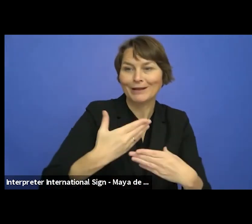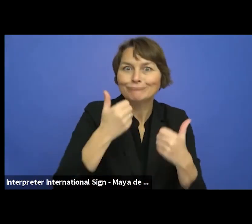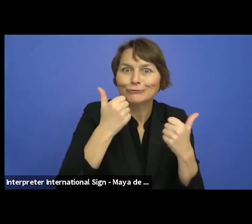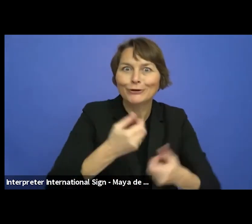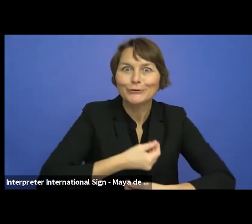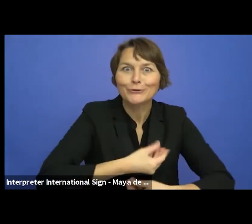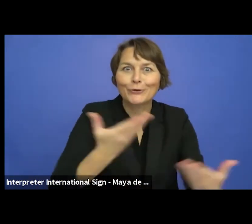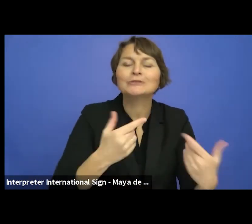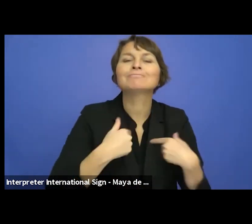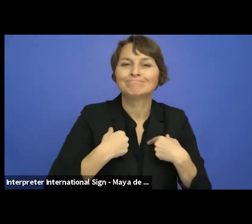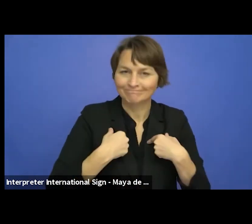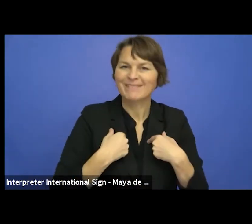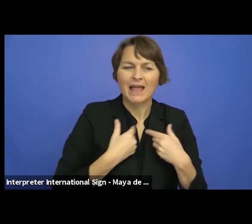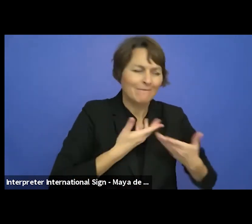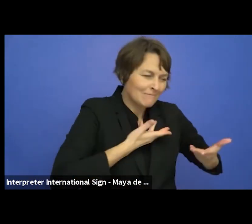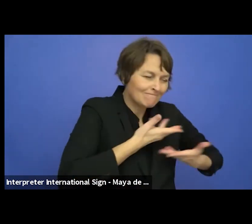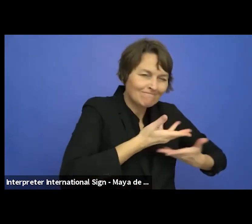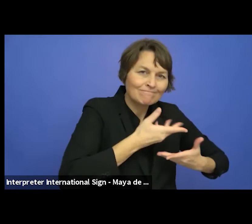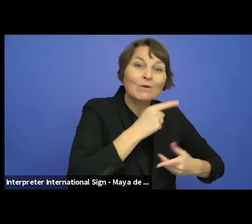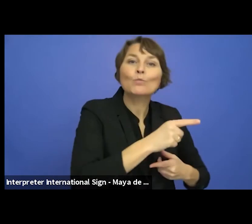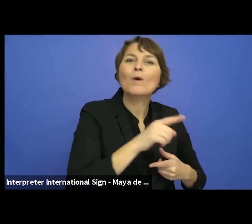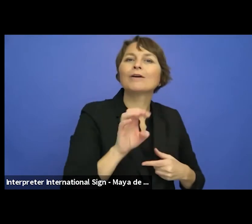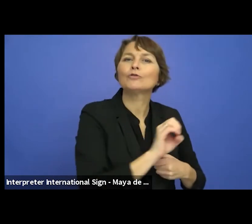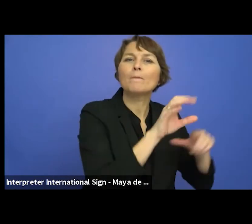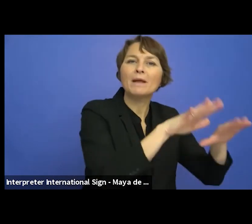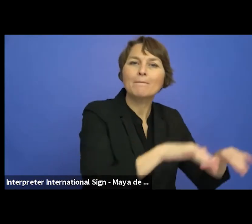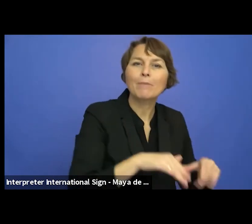the negotiations between the European parliament, the Council and the European commission.